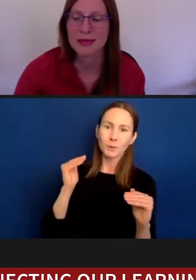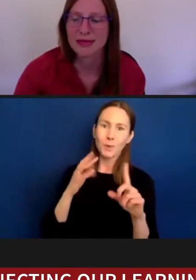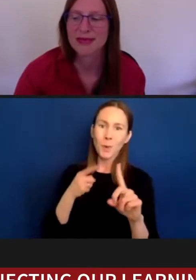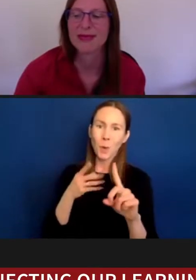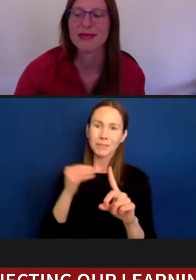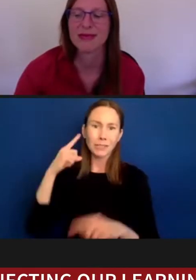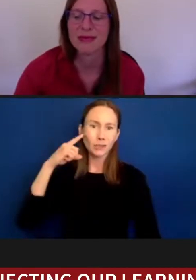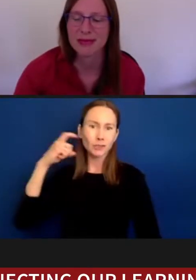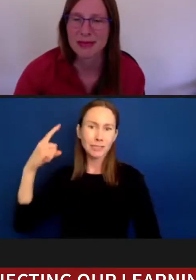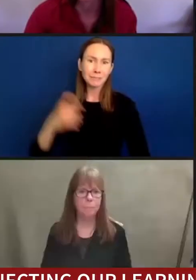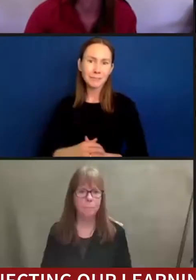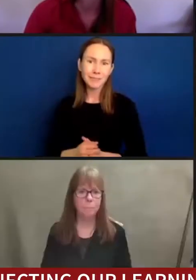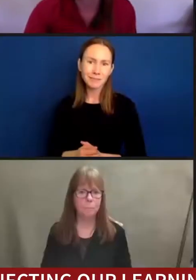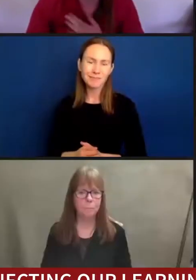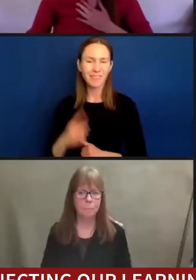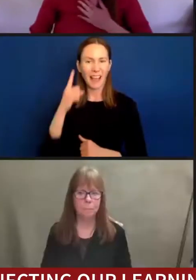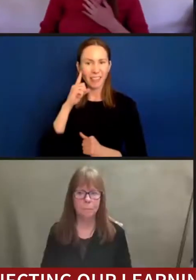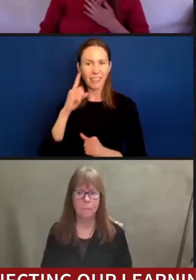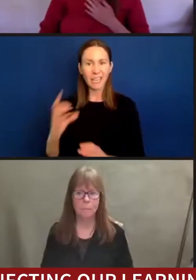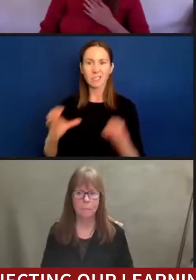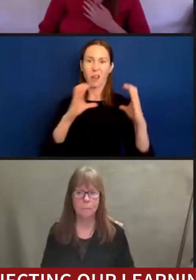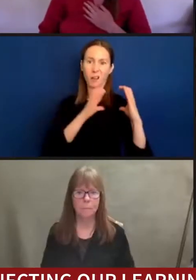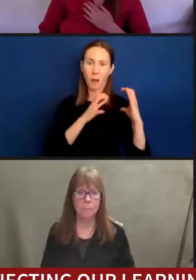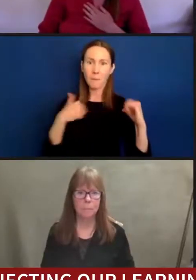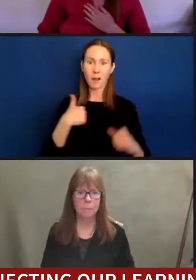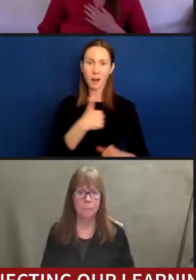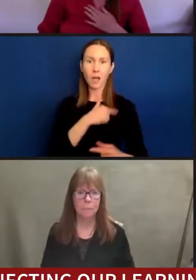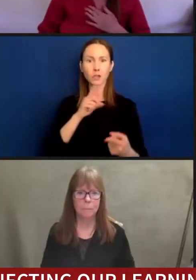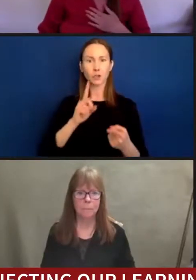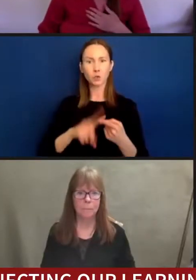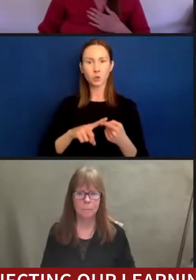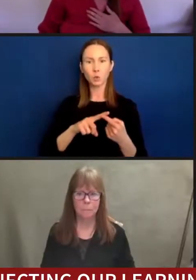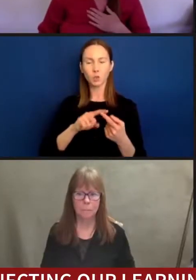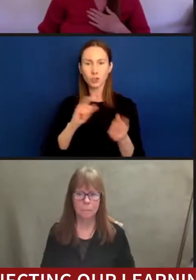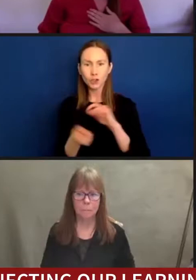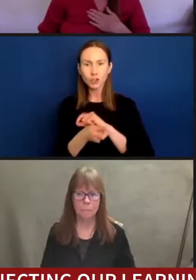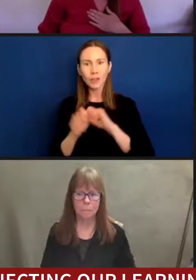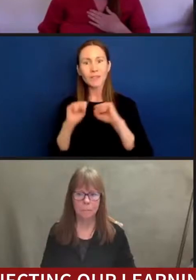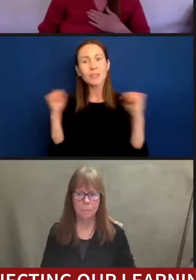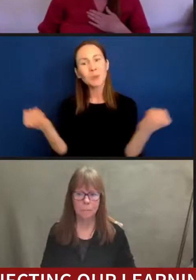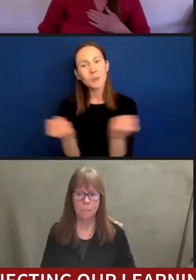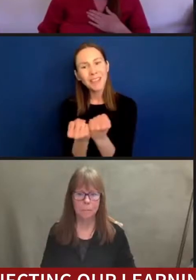And I think it's incumbent on all of us to shift society so that we can assure children